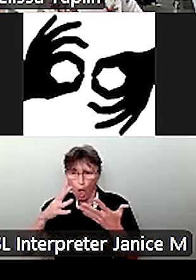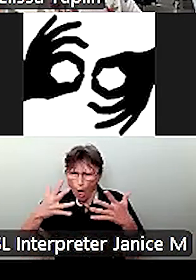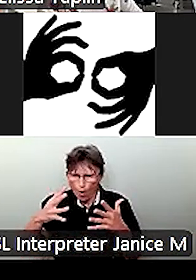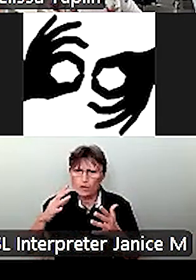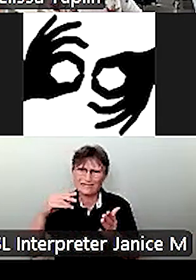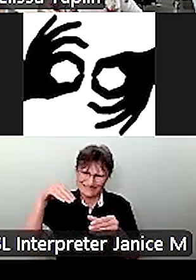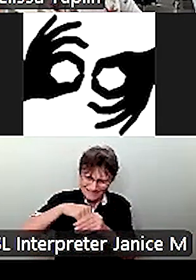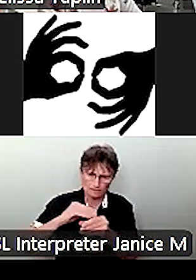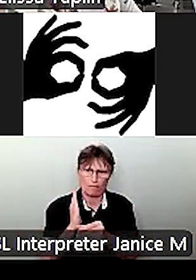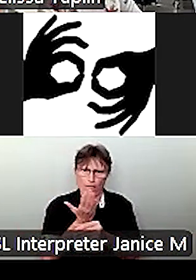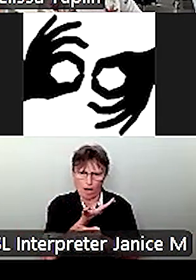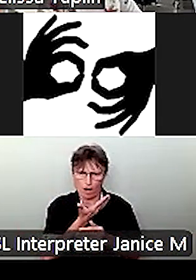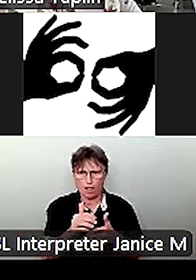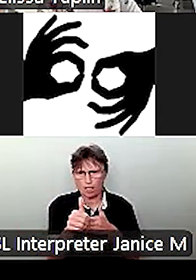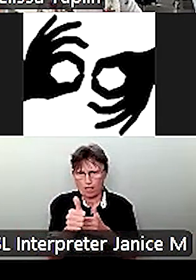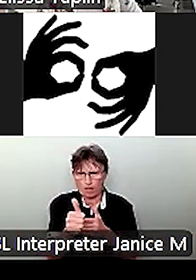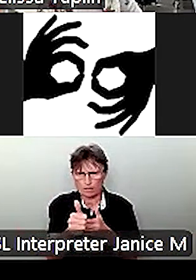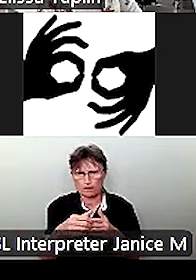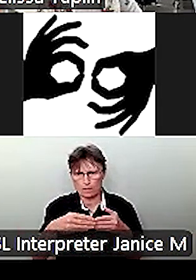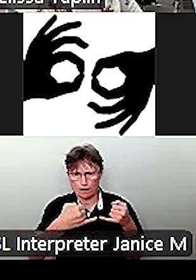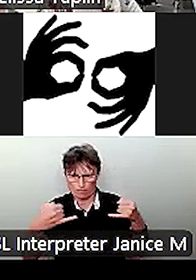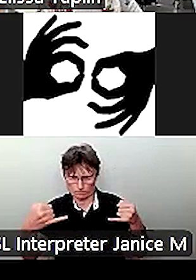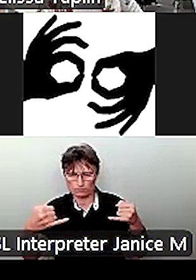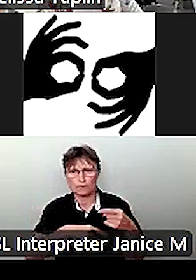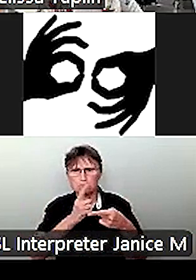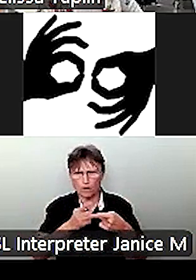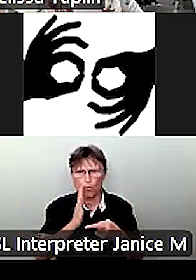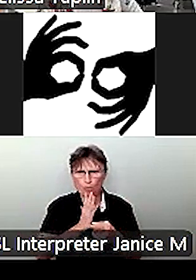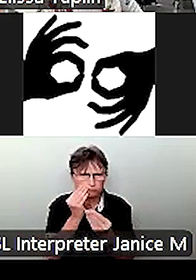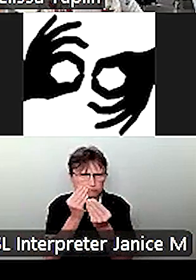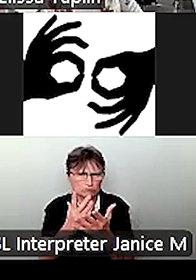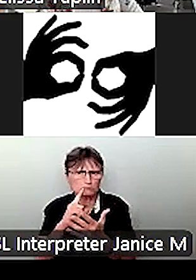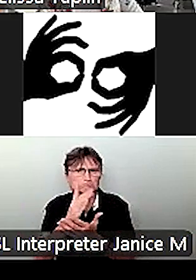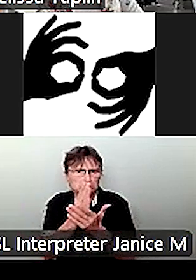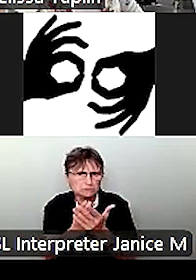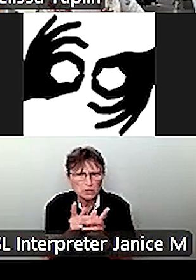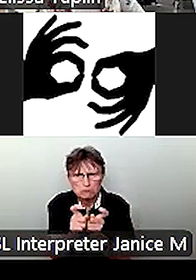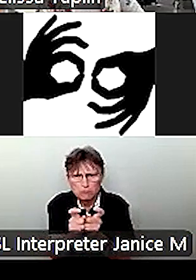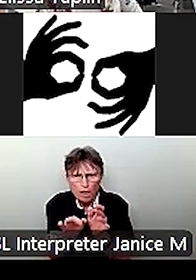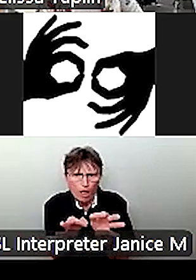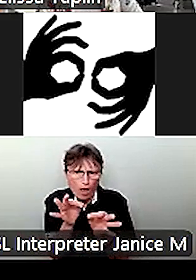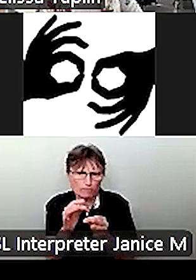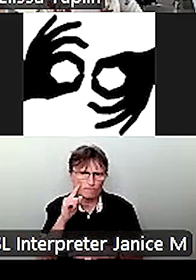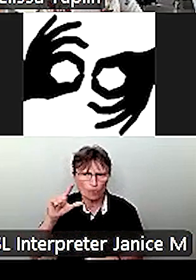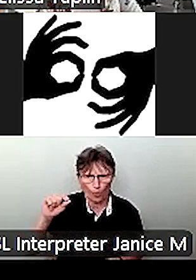and will provide some context about the changes to the operating grant program for 2026 and focus